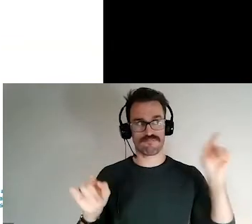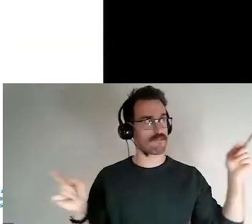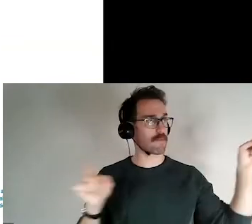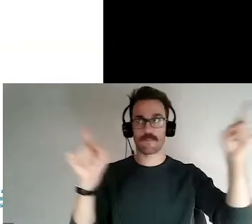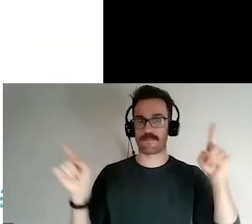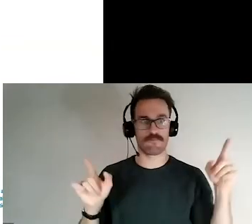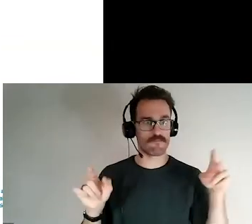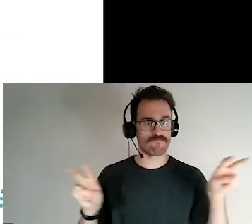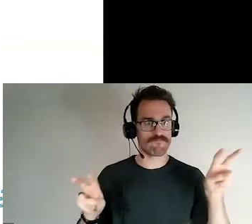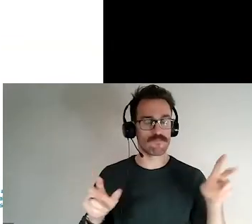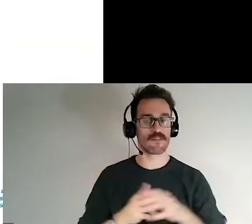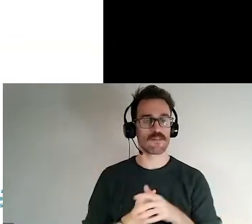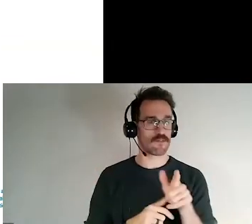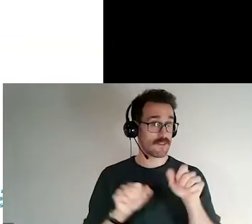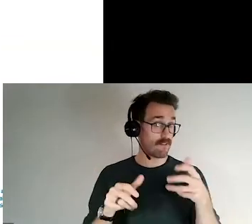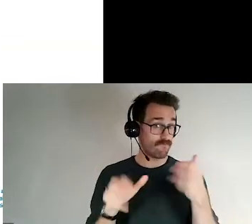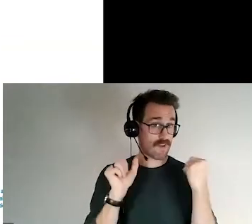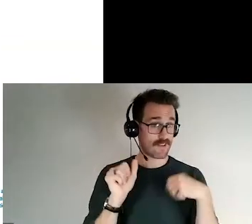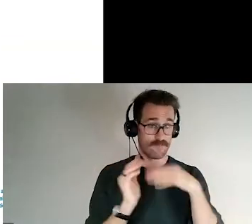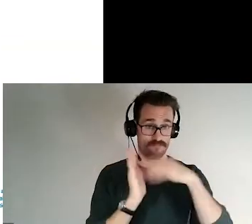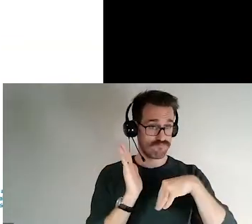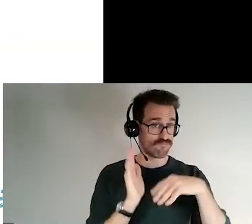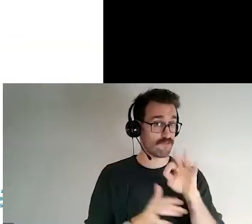very quickly if it's not relevant to the job or a person's not having difficulty.